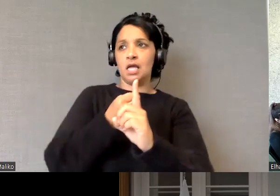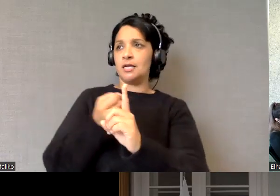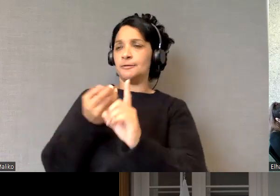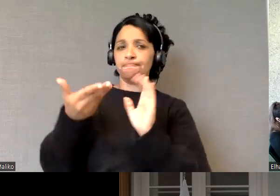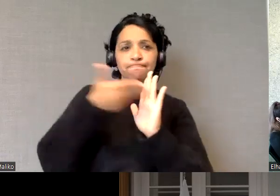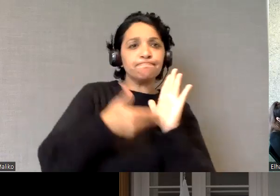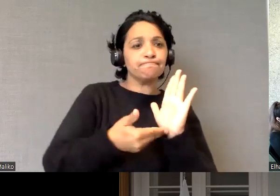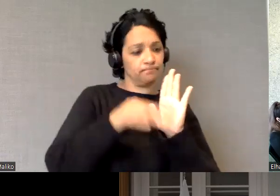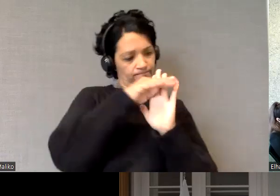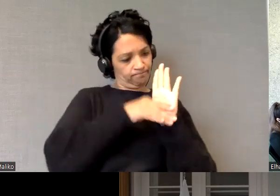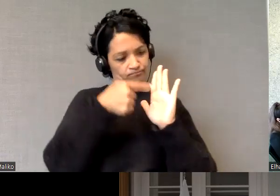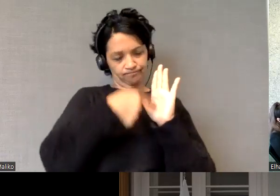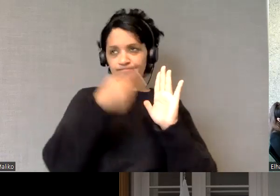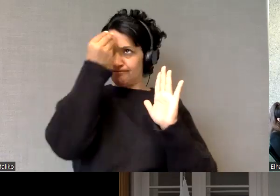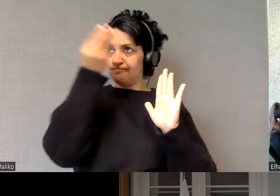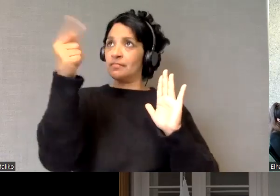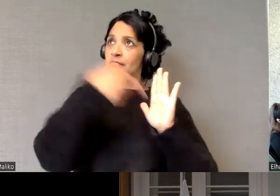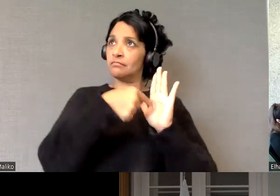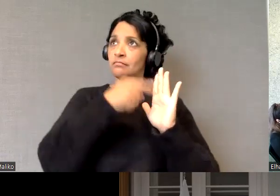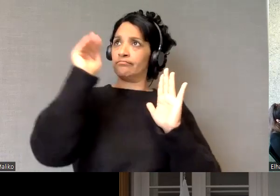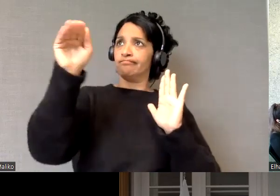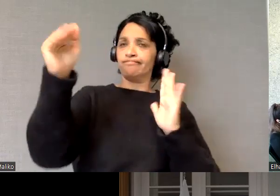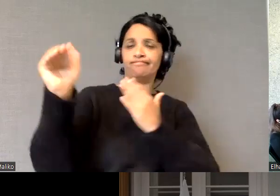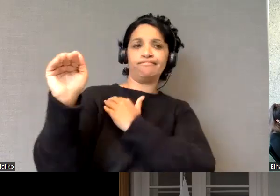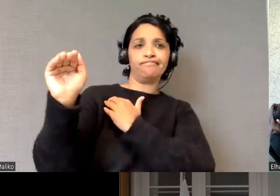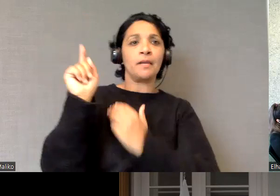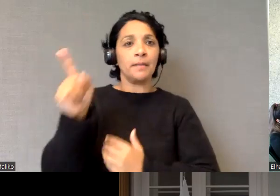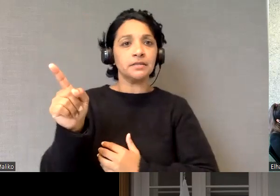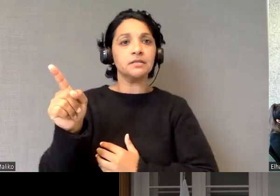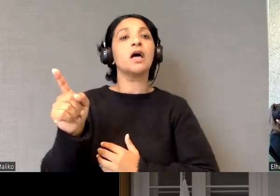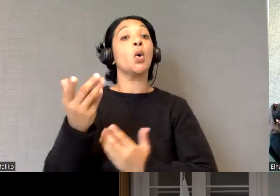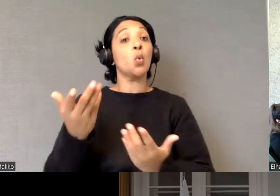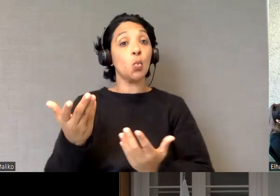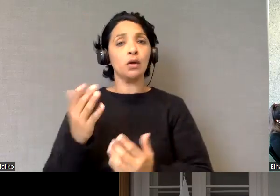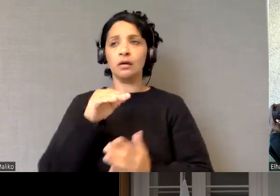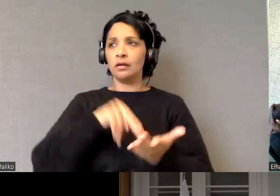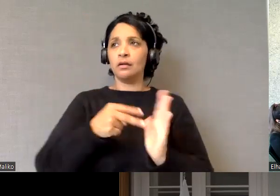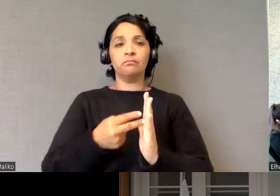the specific consideration protection of persons with disabilities is not, should not be seen as imposing an